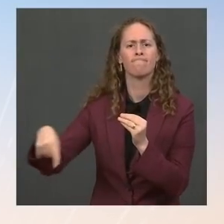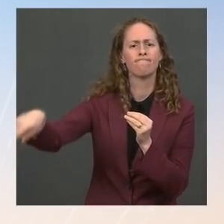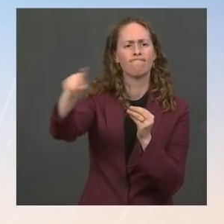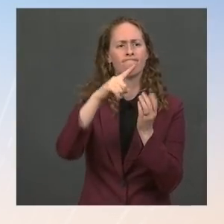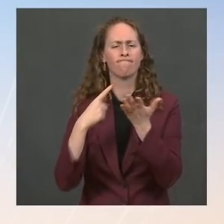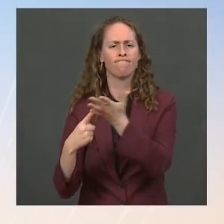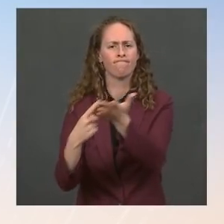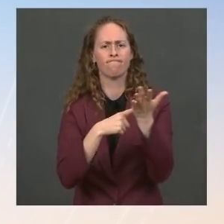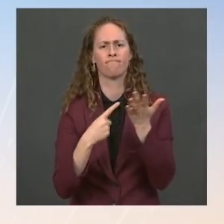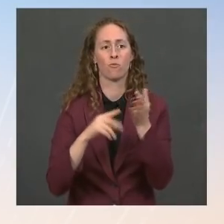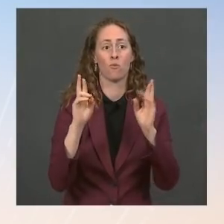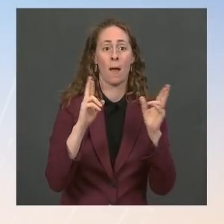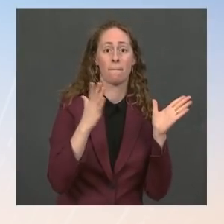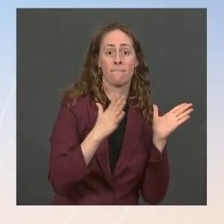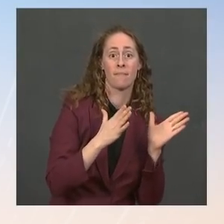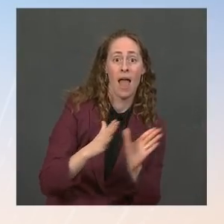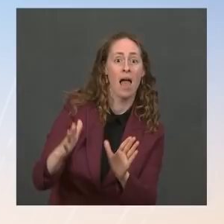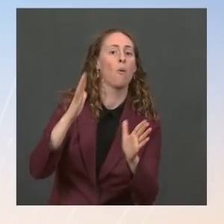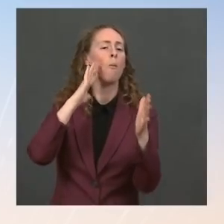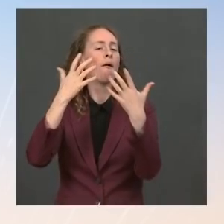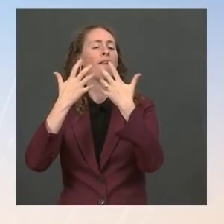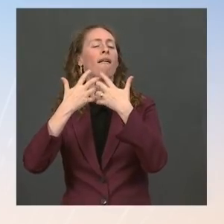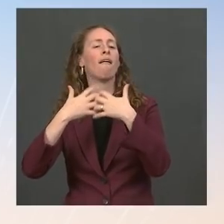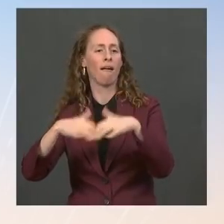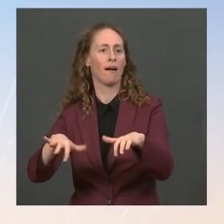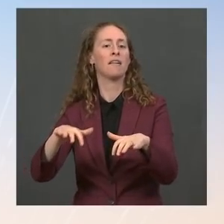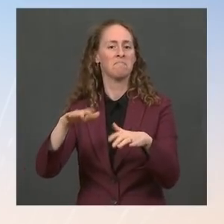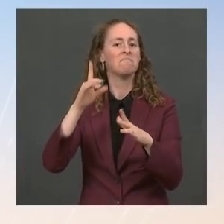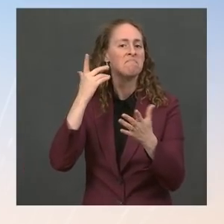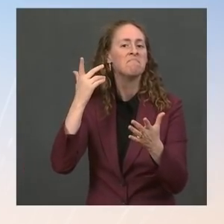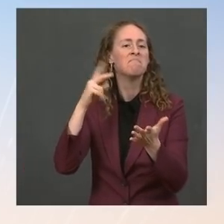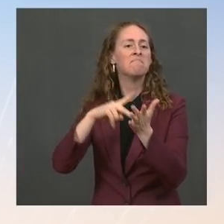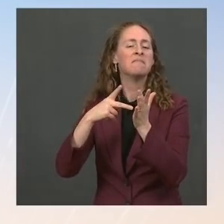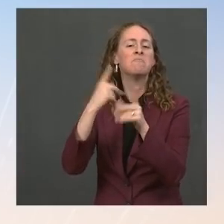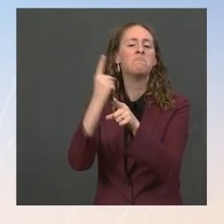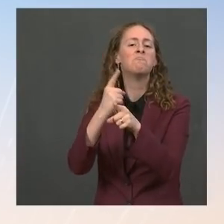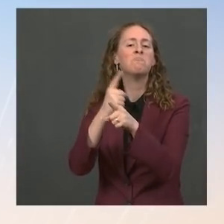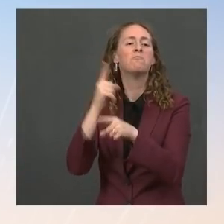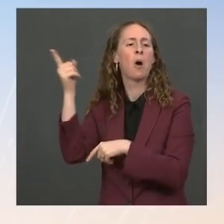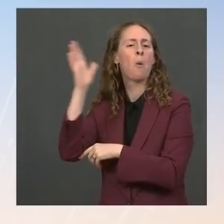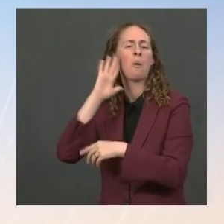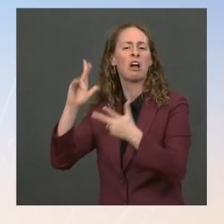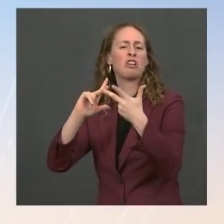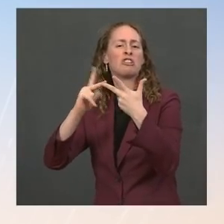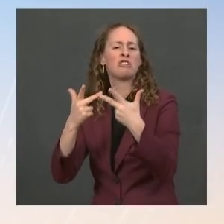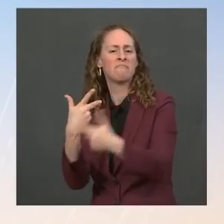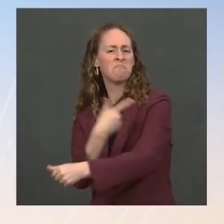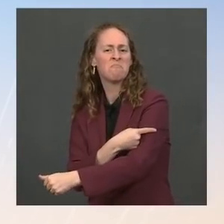And that includes having the President get his booster shot as well. The Press: And is the President still being tested for COVID regularly?